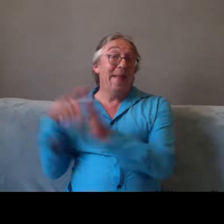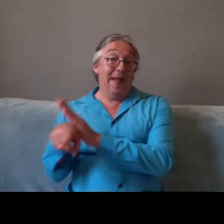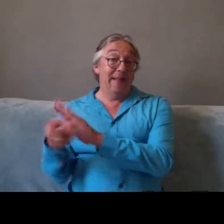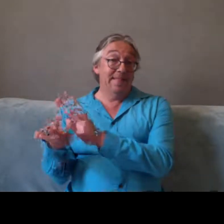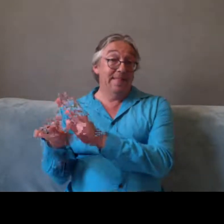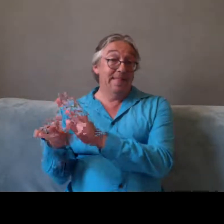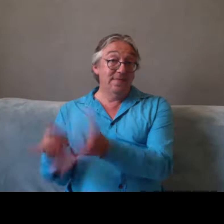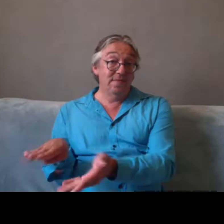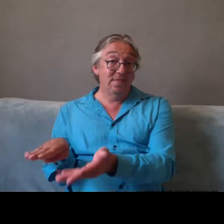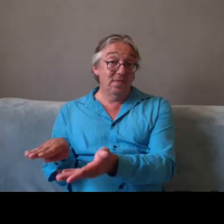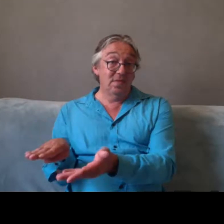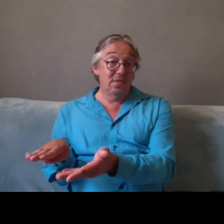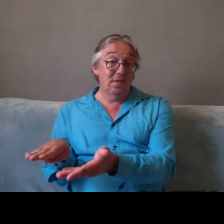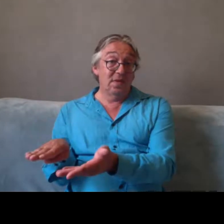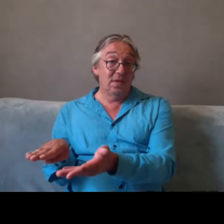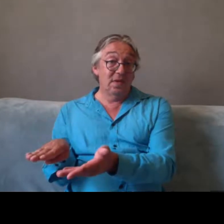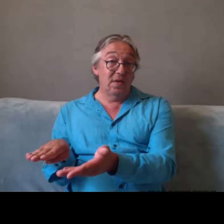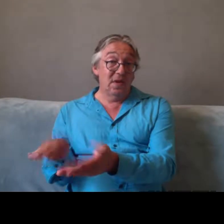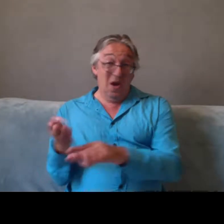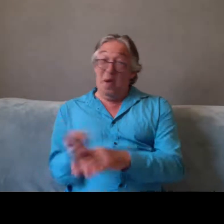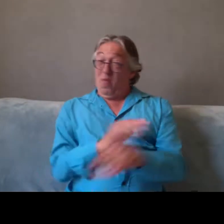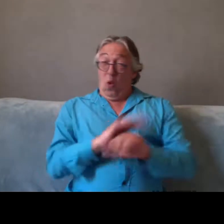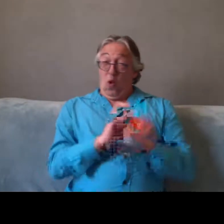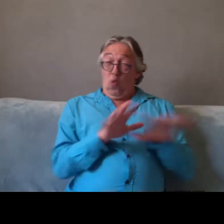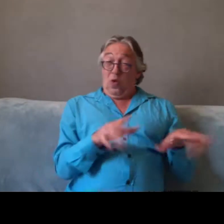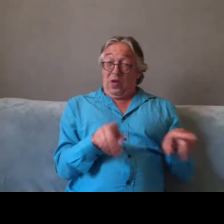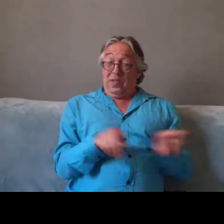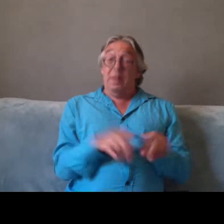for the different reference documents, other materials...